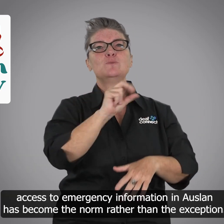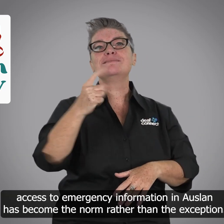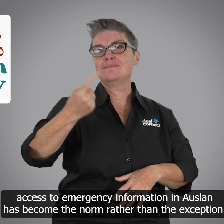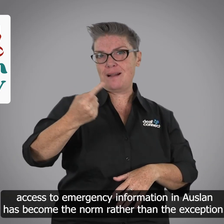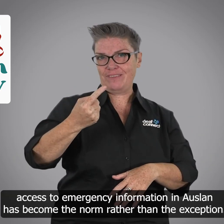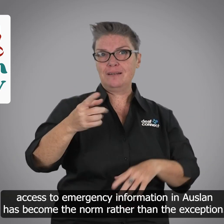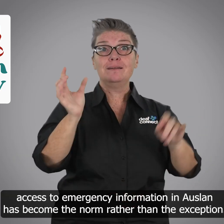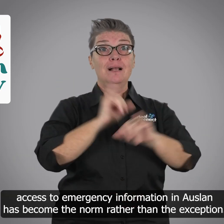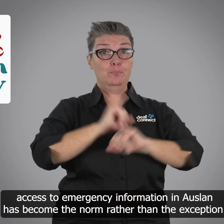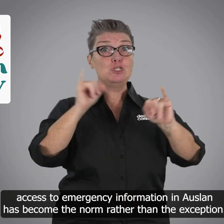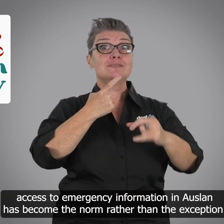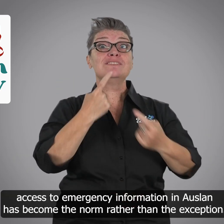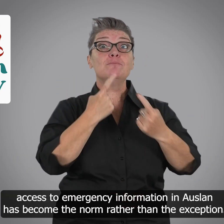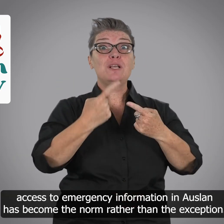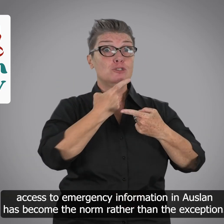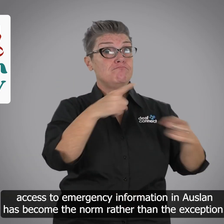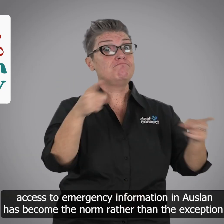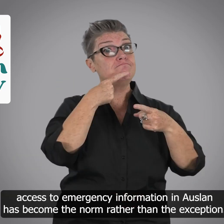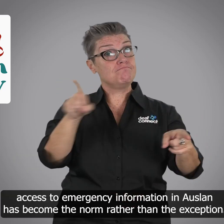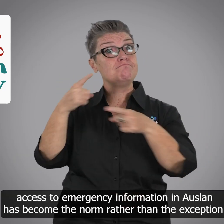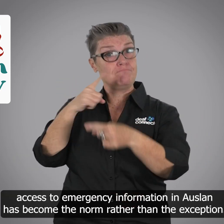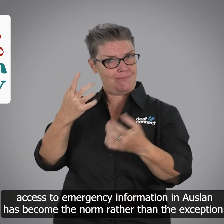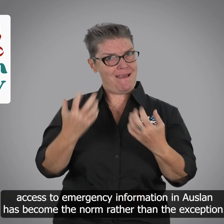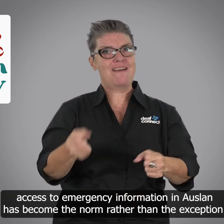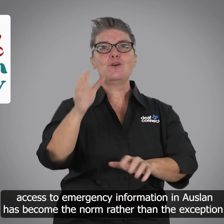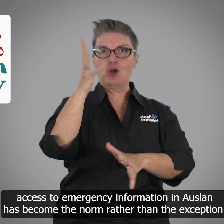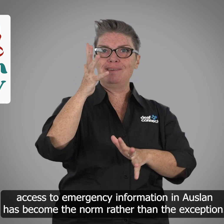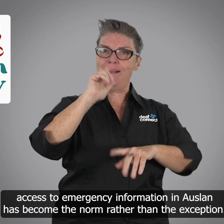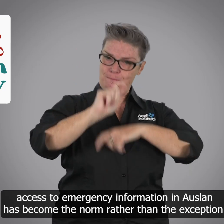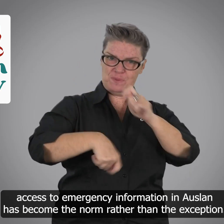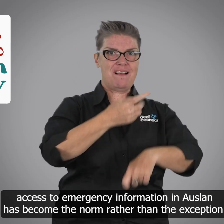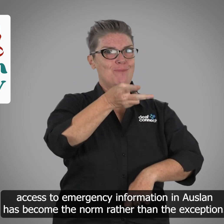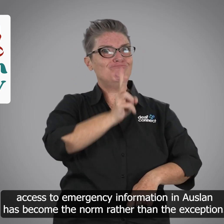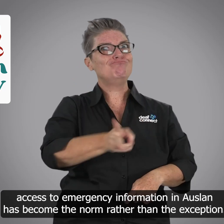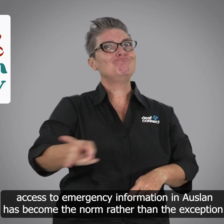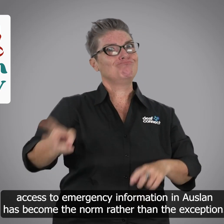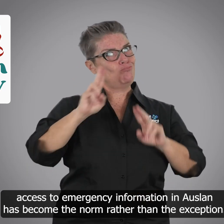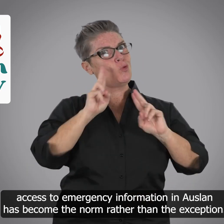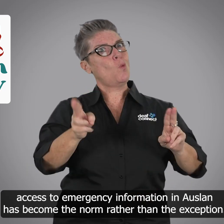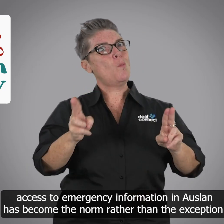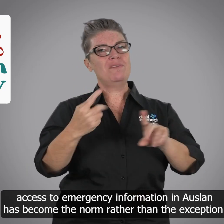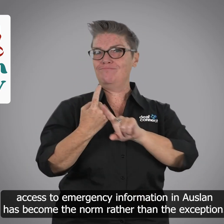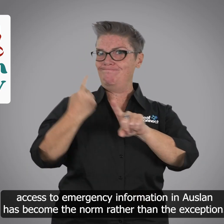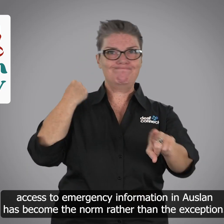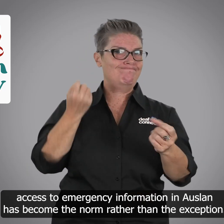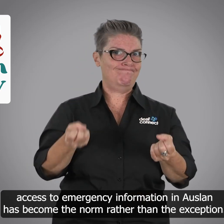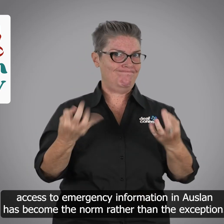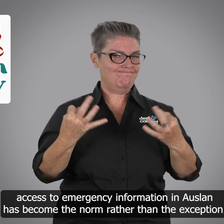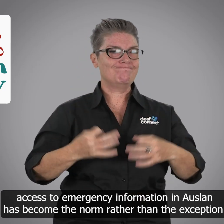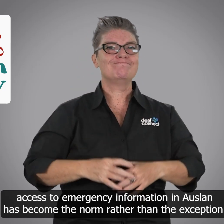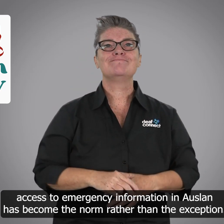access to emergency information in Auslan has become the norm rather than the exception.